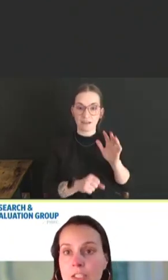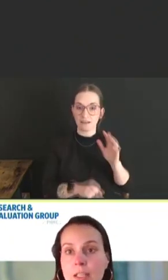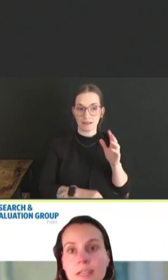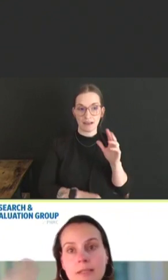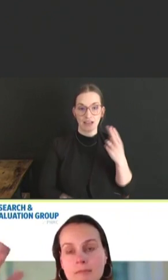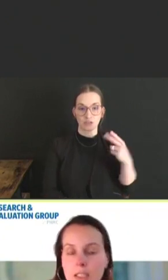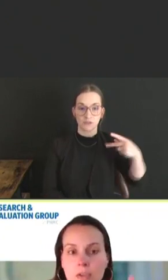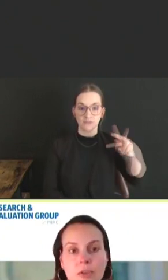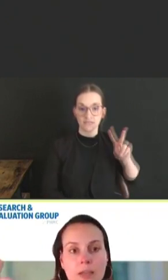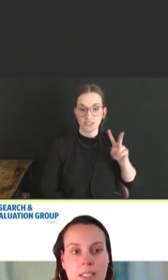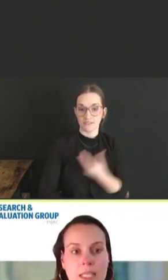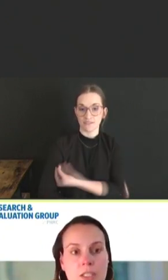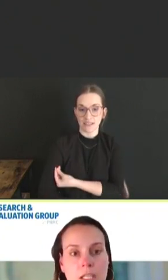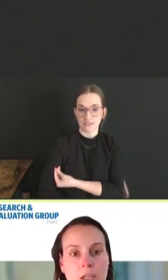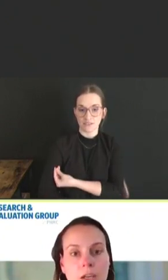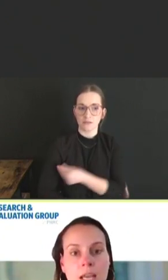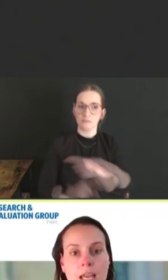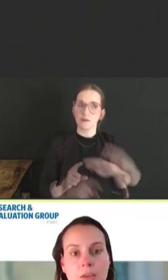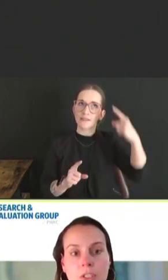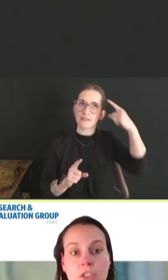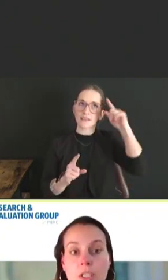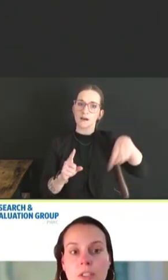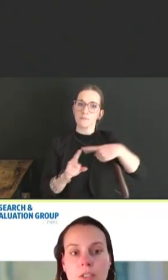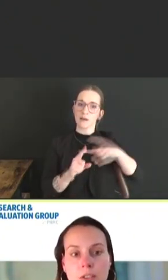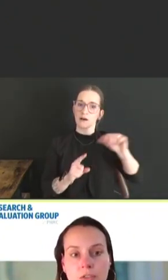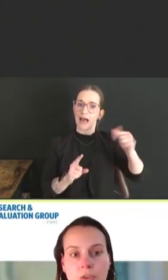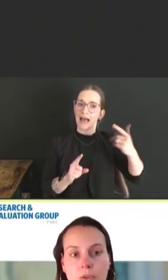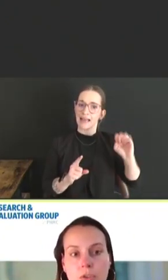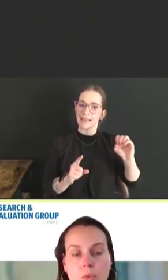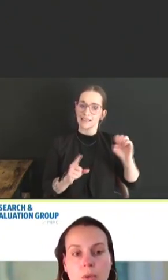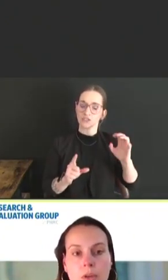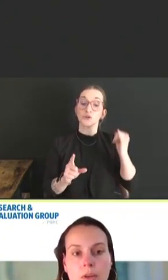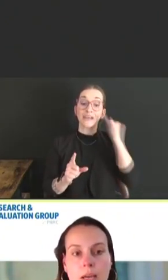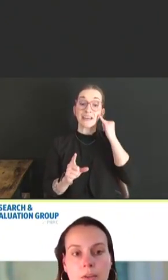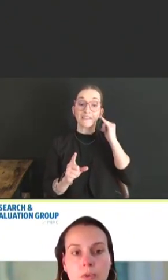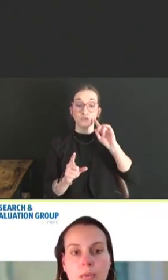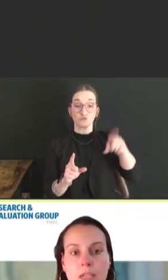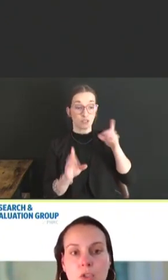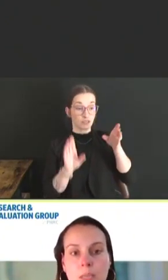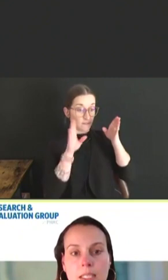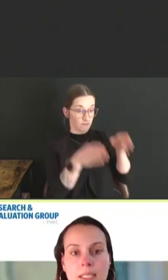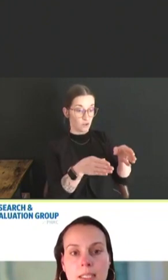that is, you know, recommendations here. If we just looked at the folx who were through age 26,